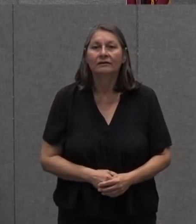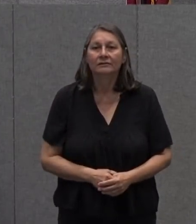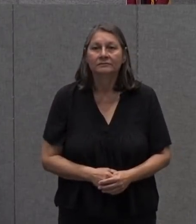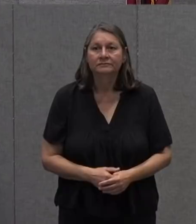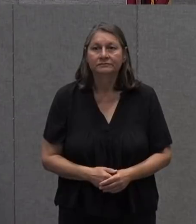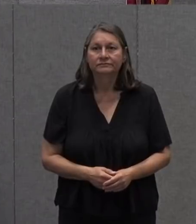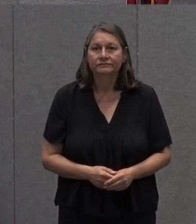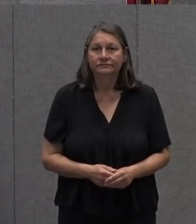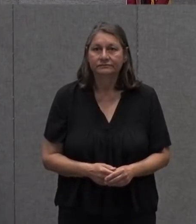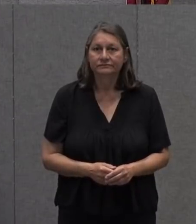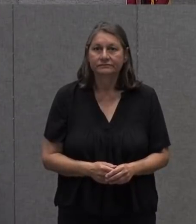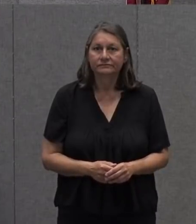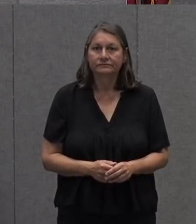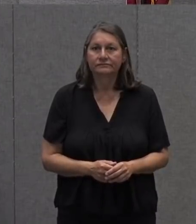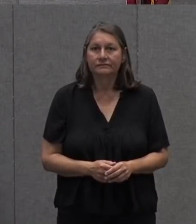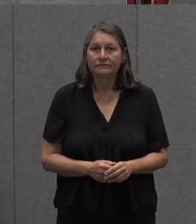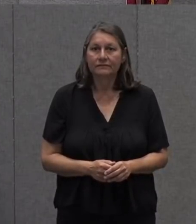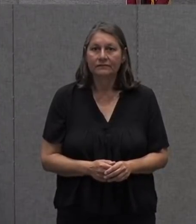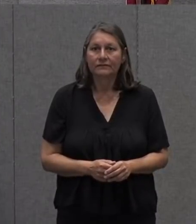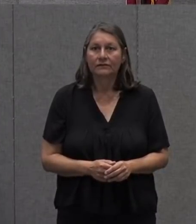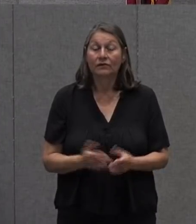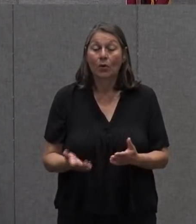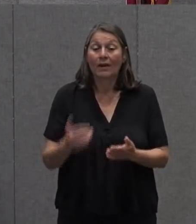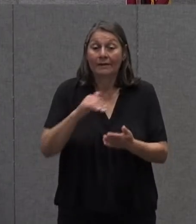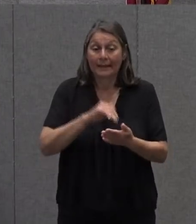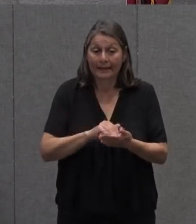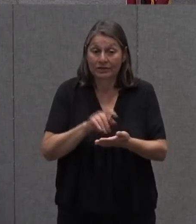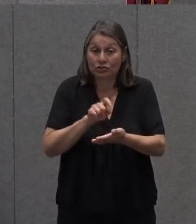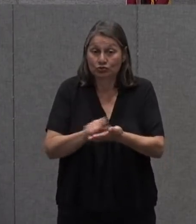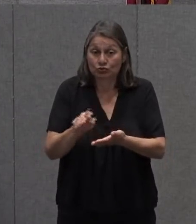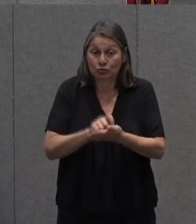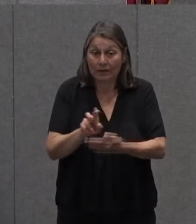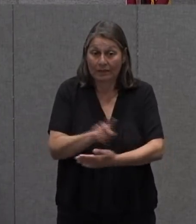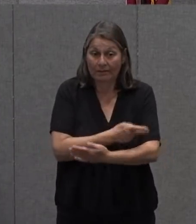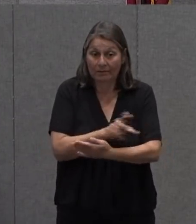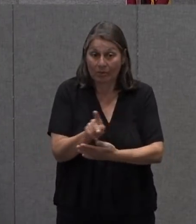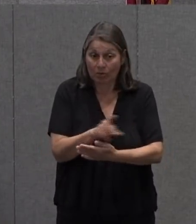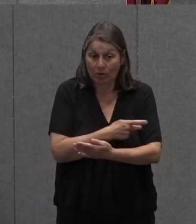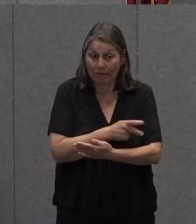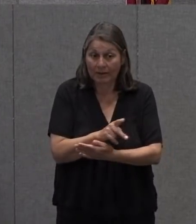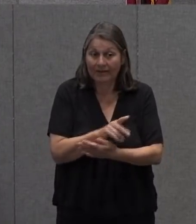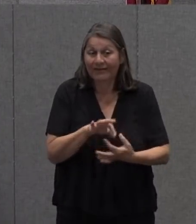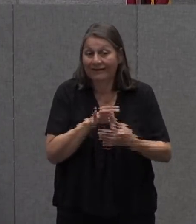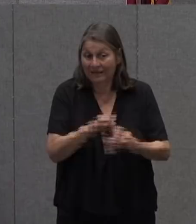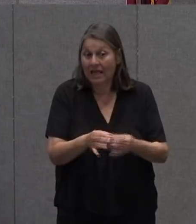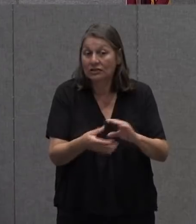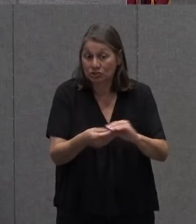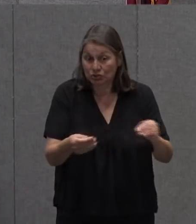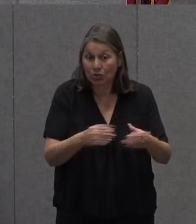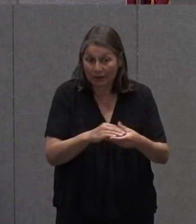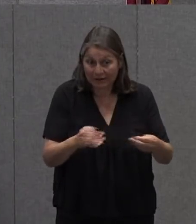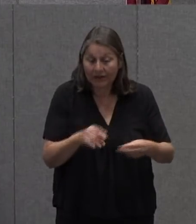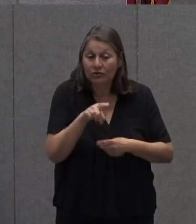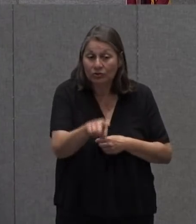Okay, so to write your Cinquain and tell a story, you're going to come up with your subject or topic.